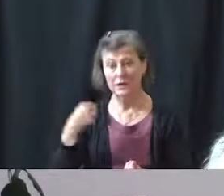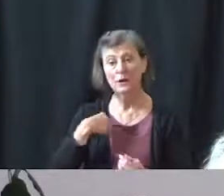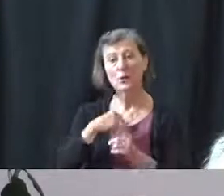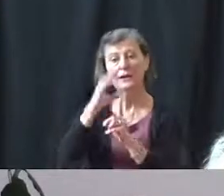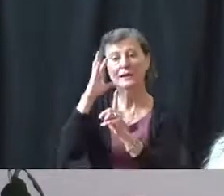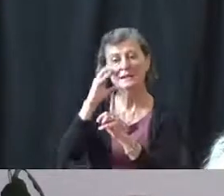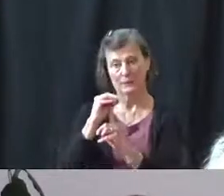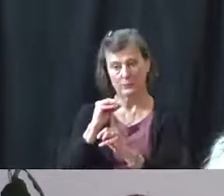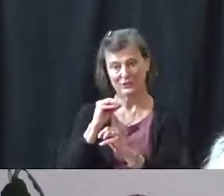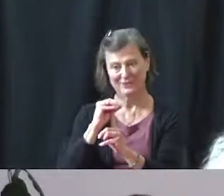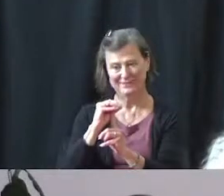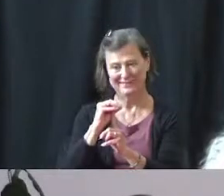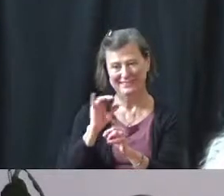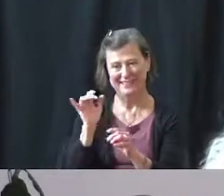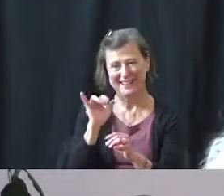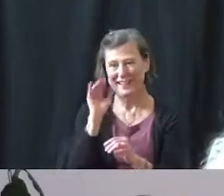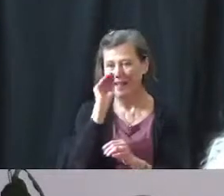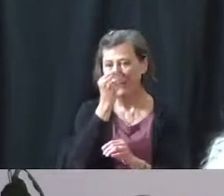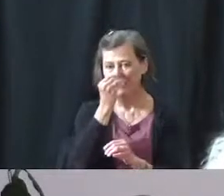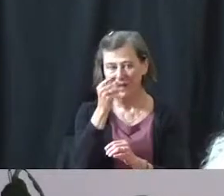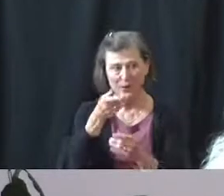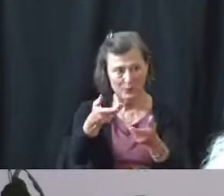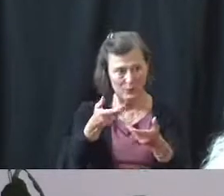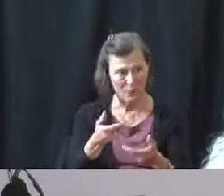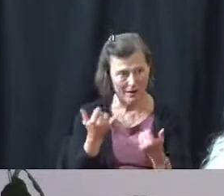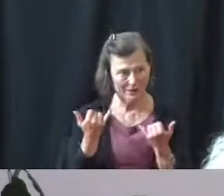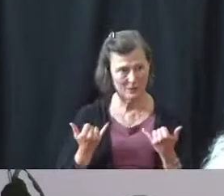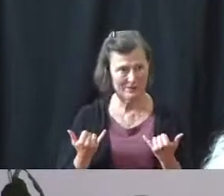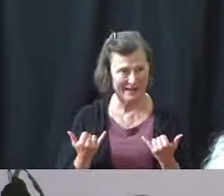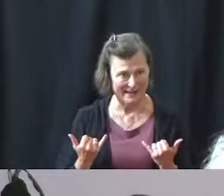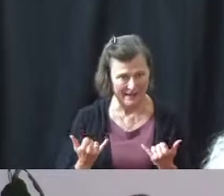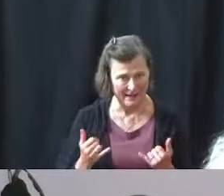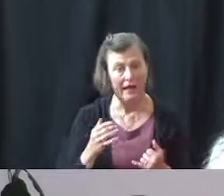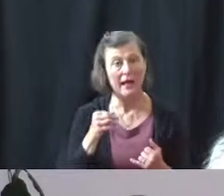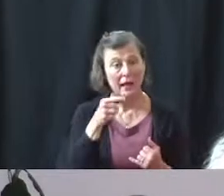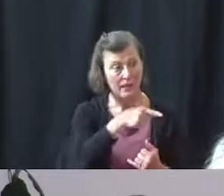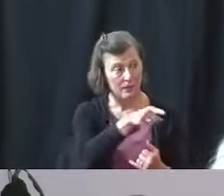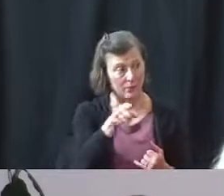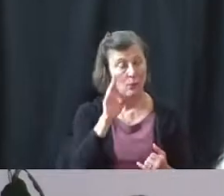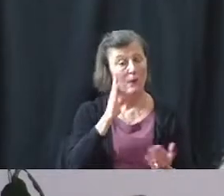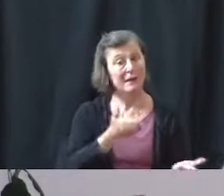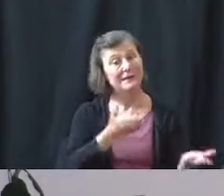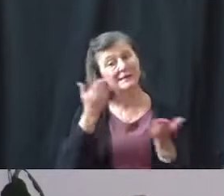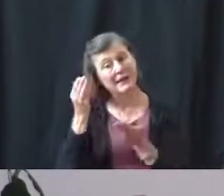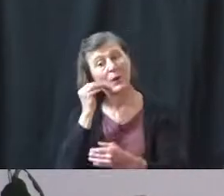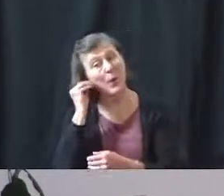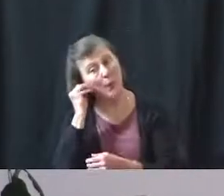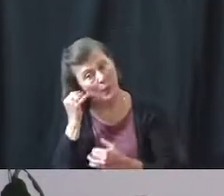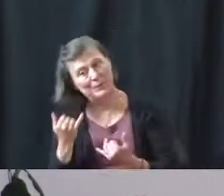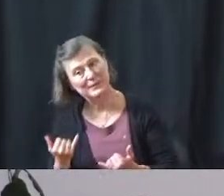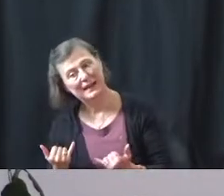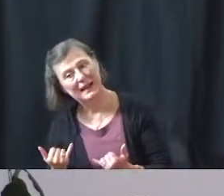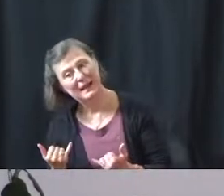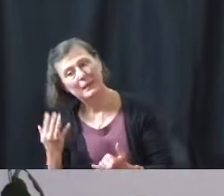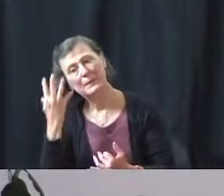Like the flowers you brought today and those you'll take home with you today, the beauty,